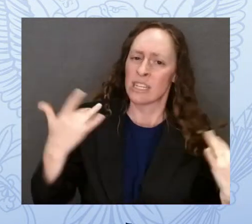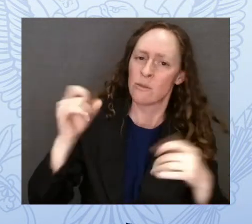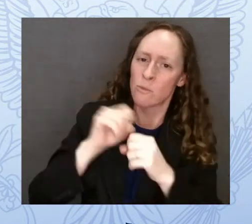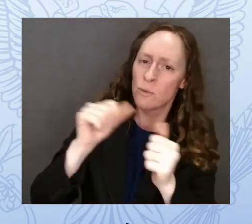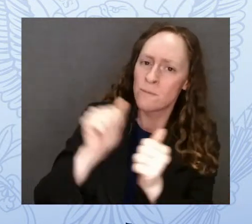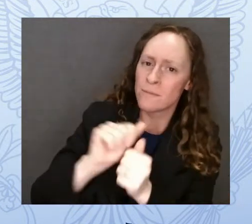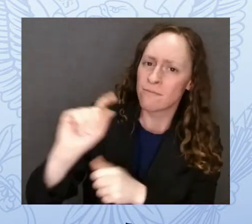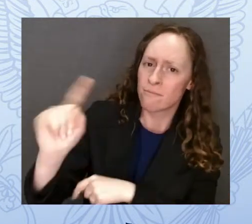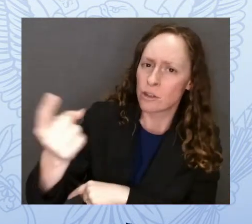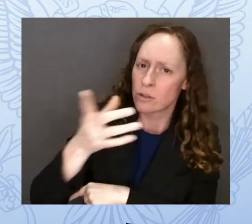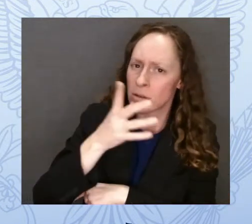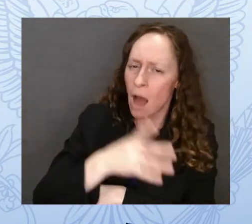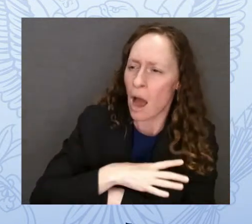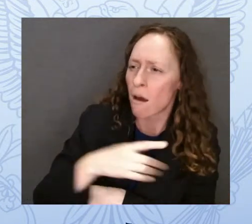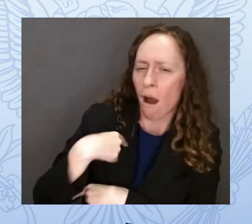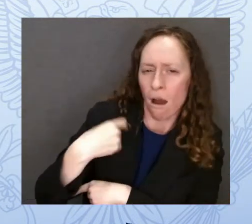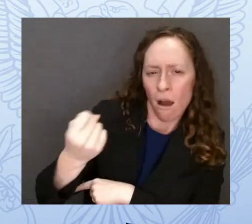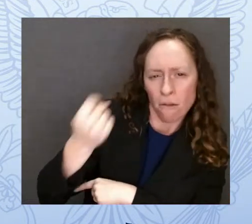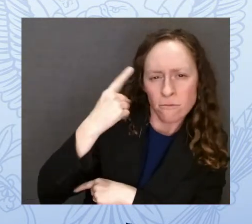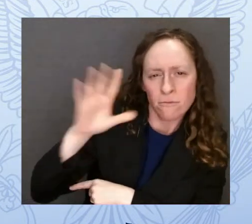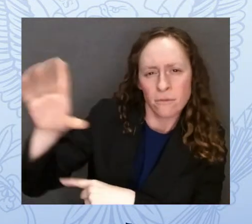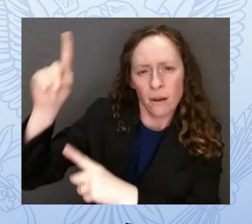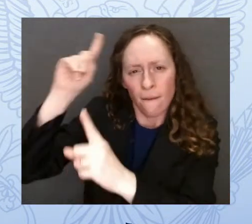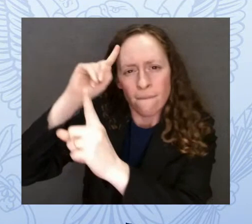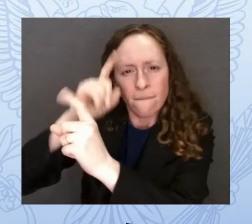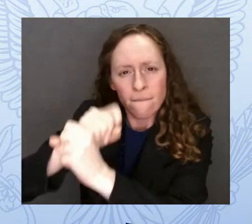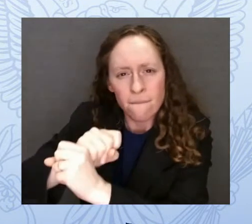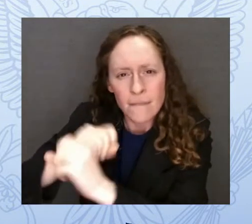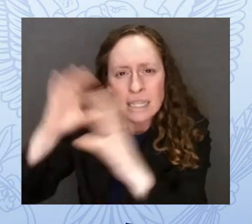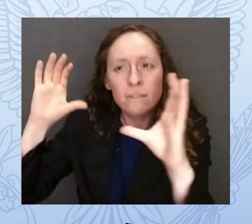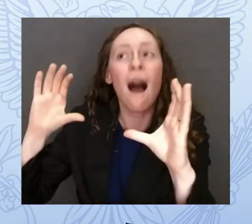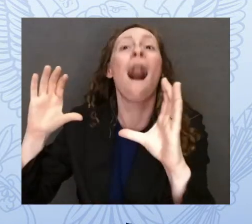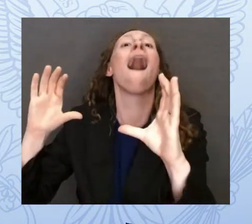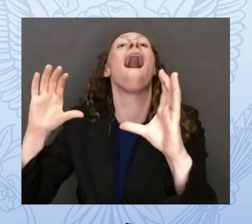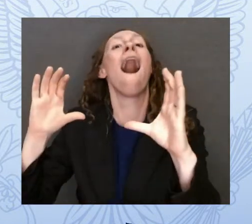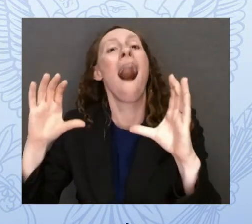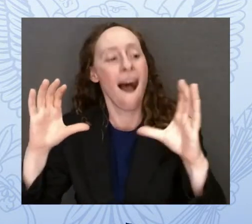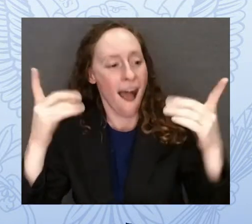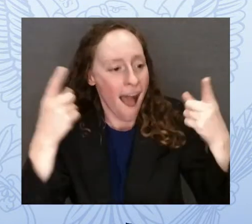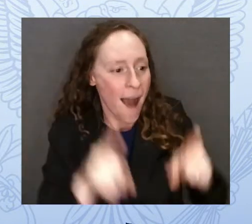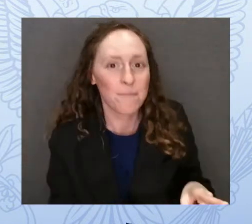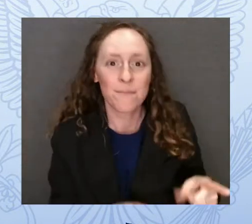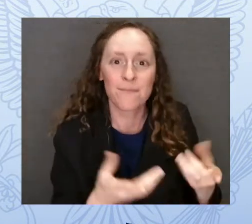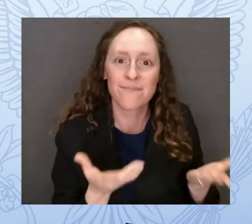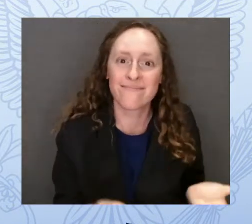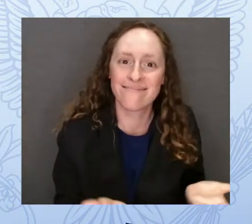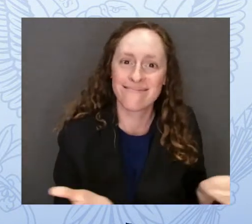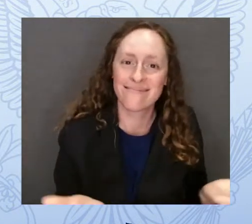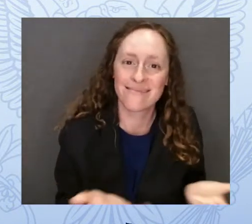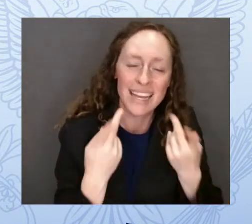Alongside Chef Chris -- Executive Chef Chris Comerford and Executive Pastry Chef